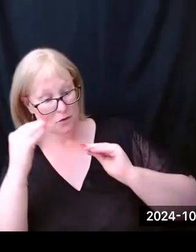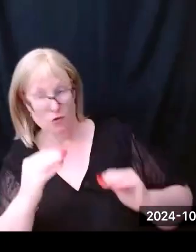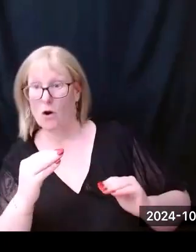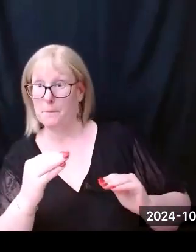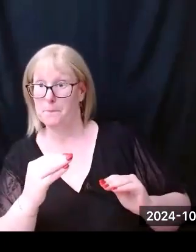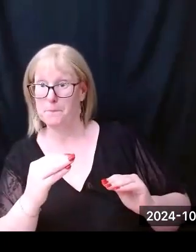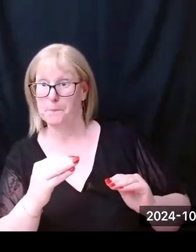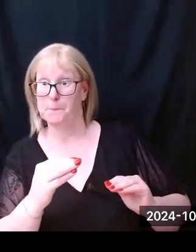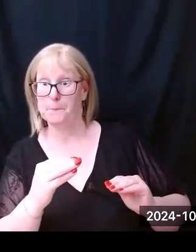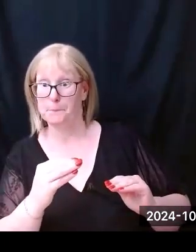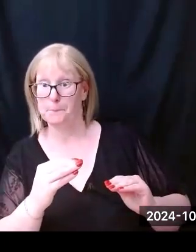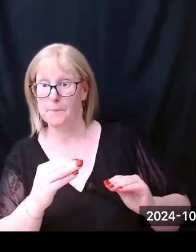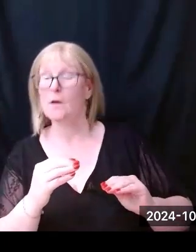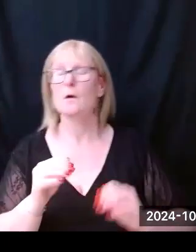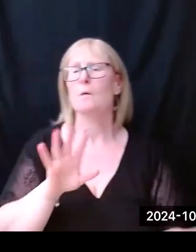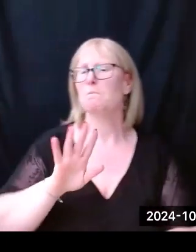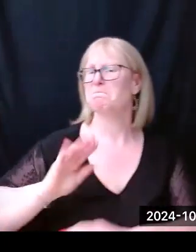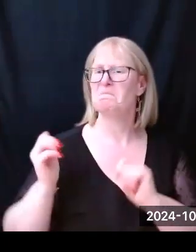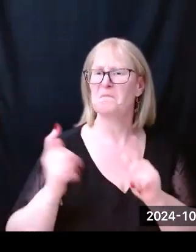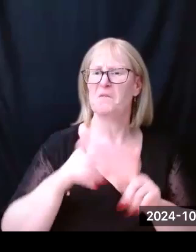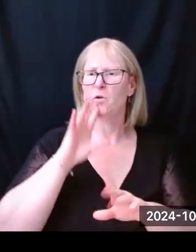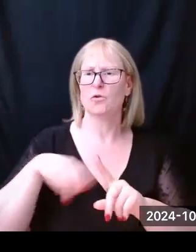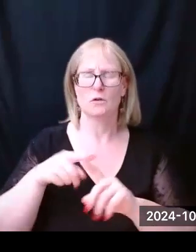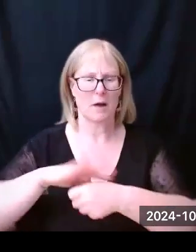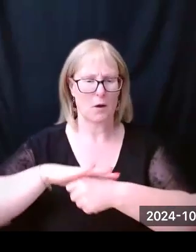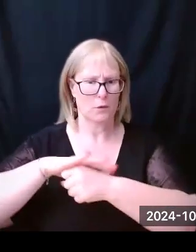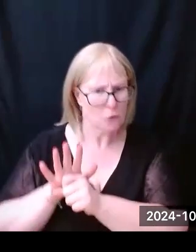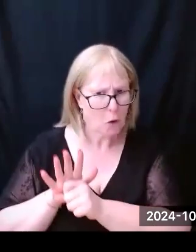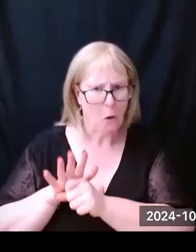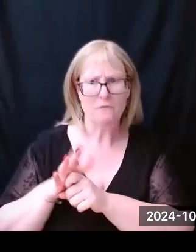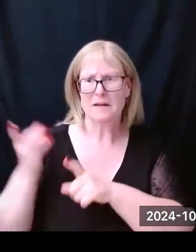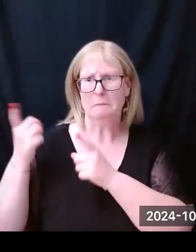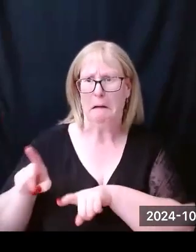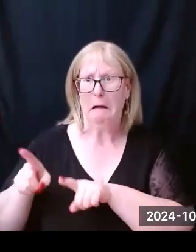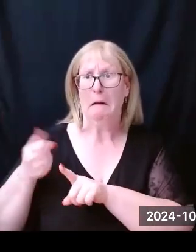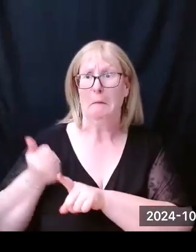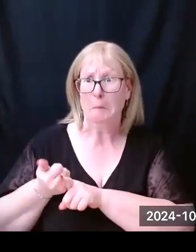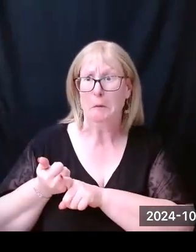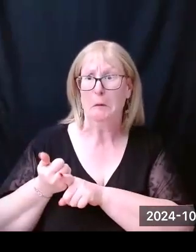You know, we've all talked about how since COVID and the pandemic, we've experienced a lot more stress.